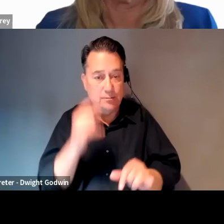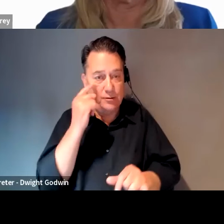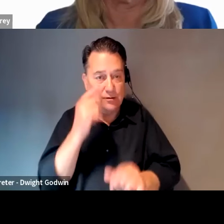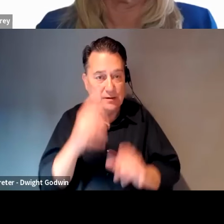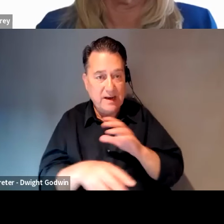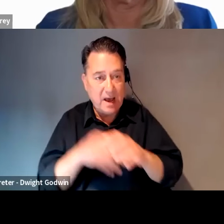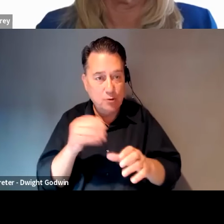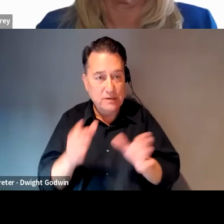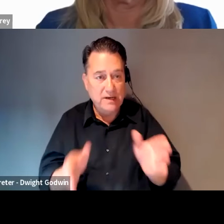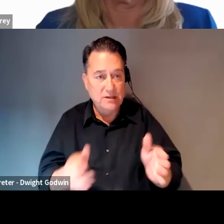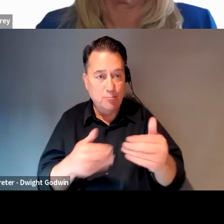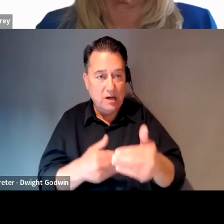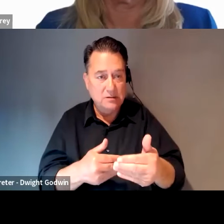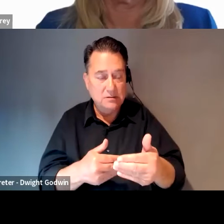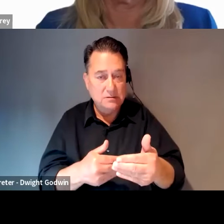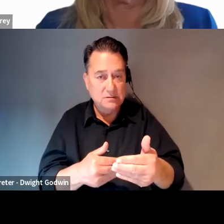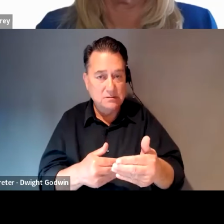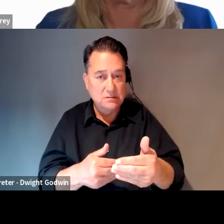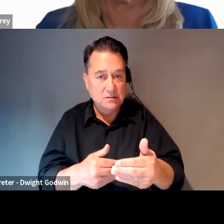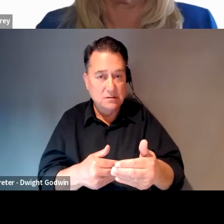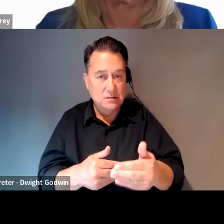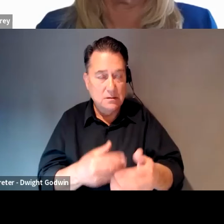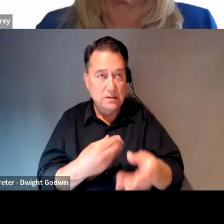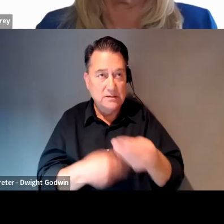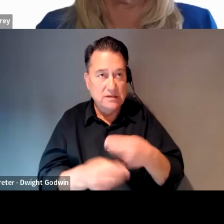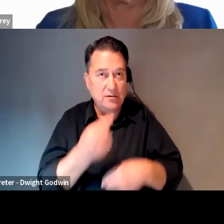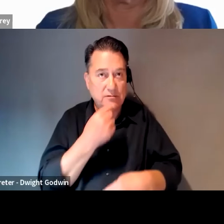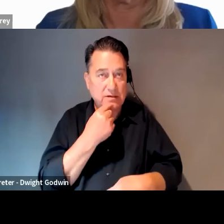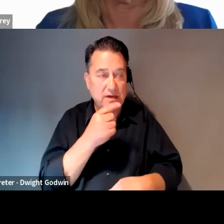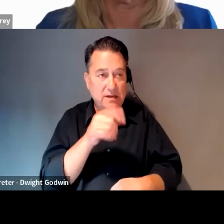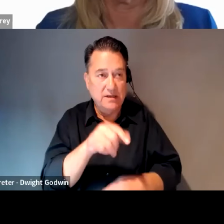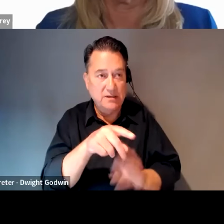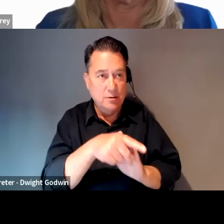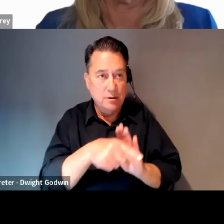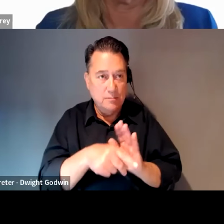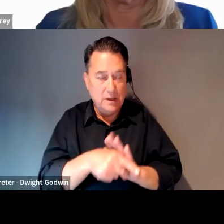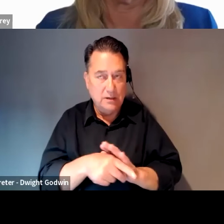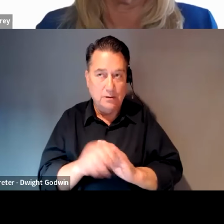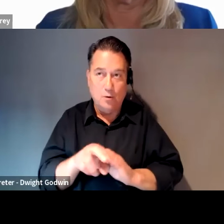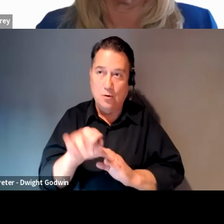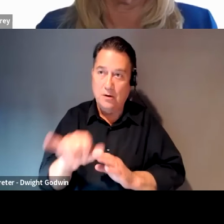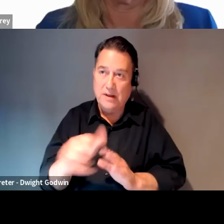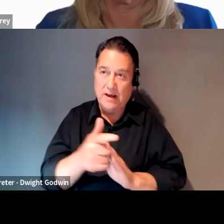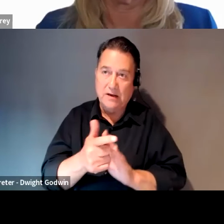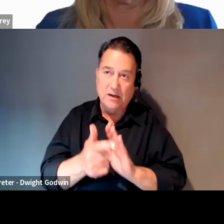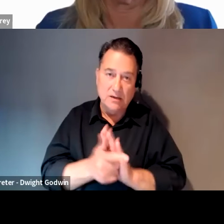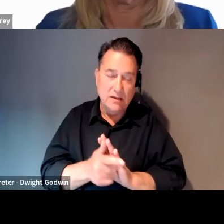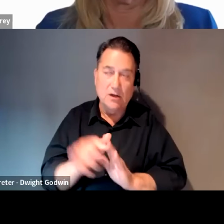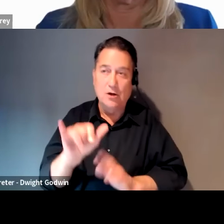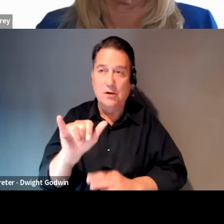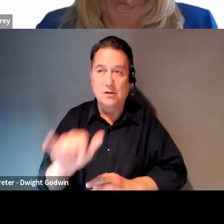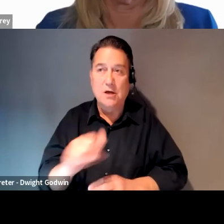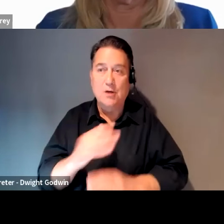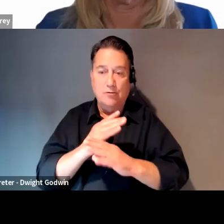and think about, instead of saying, "oh, this policy or this legislature or this prevents us from doing this,"